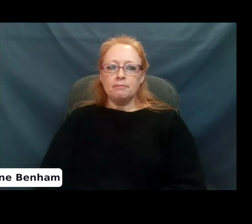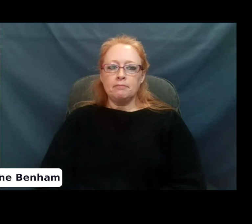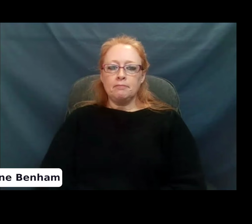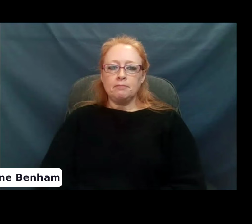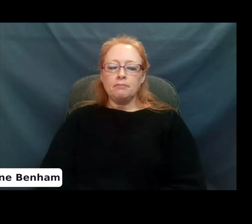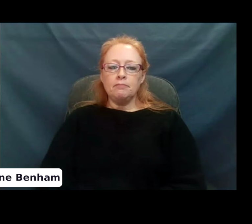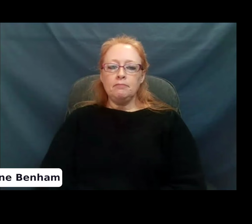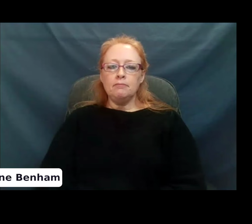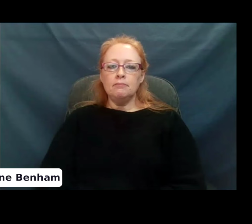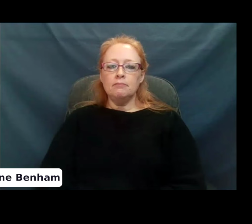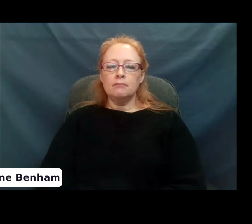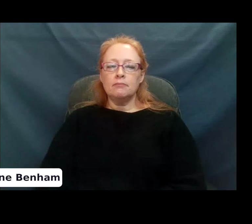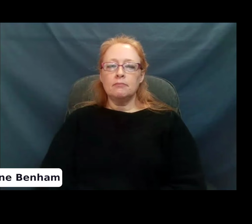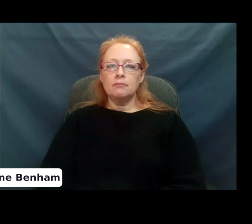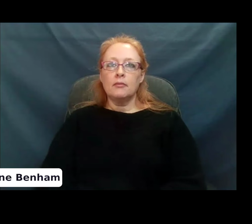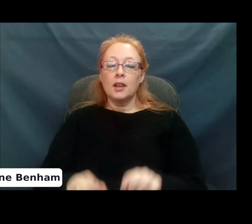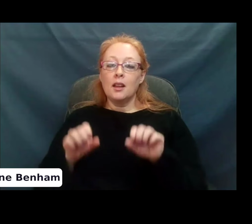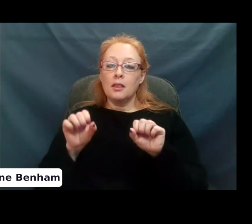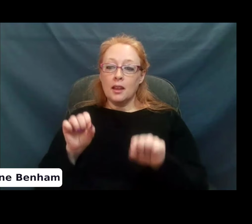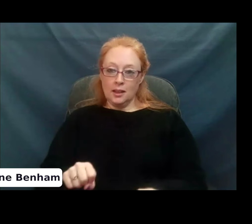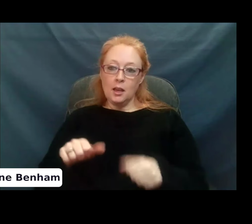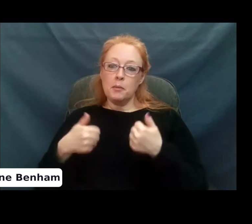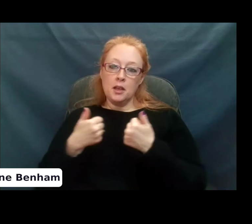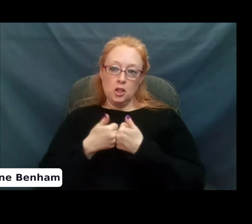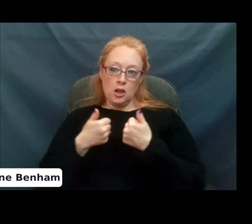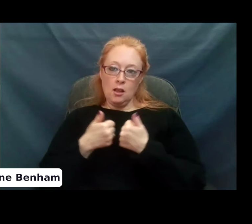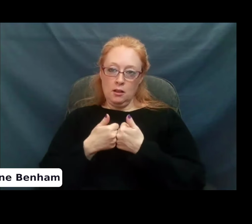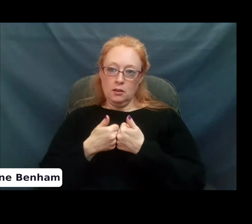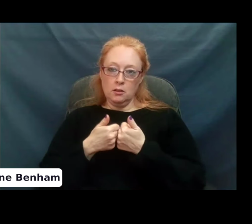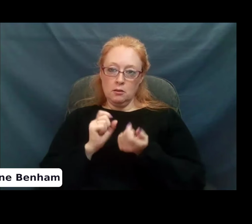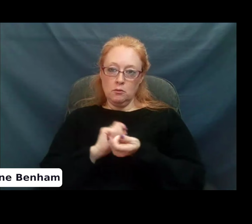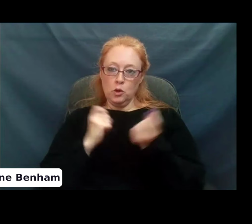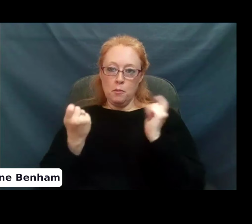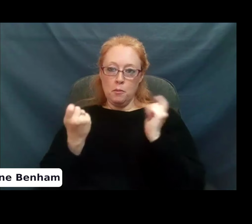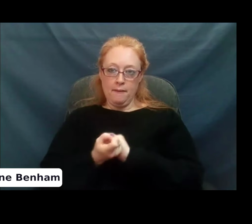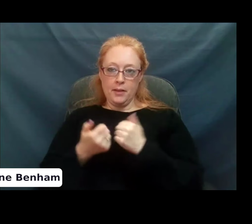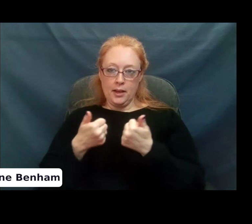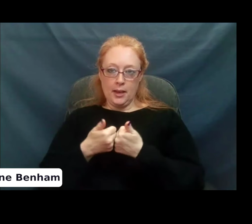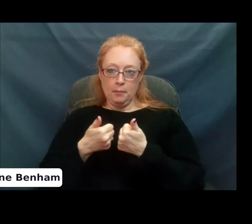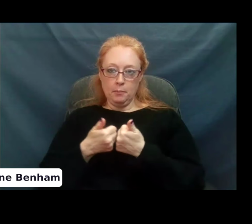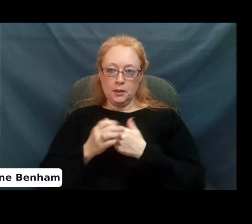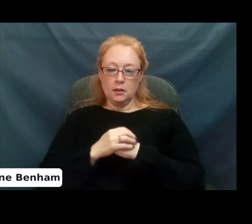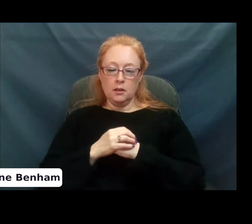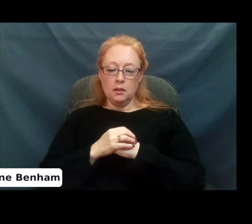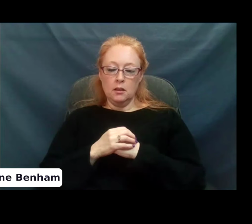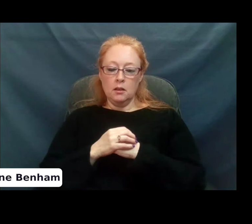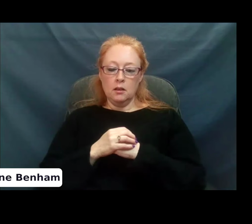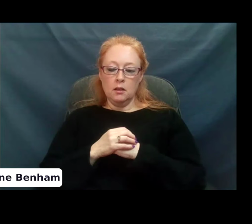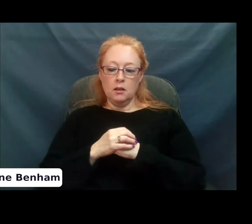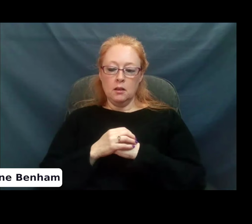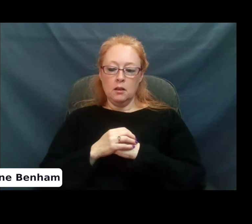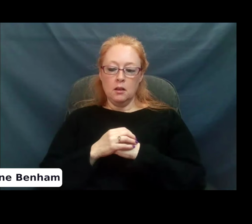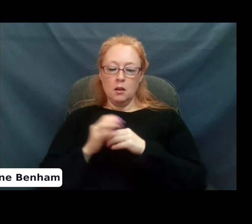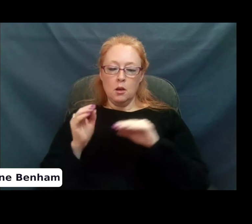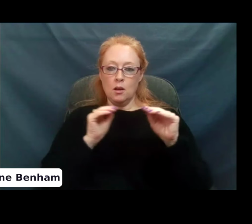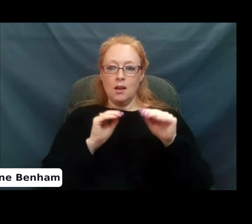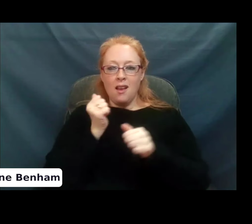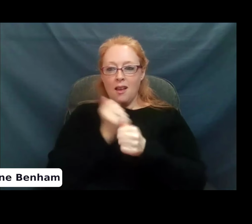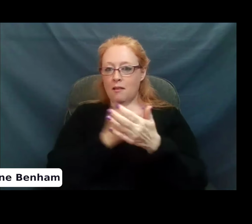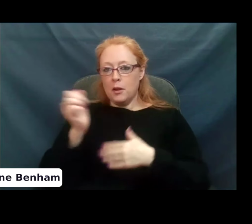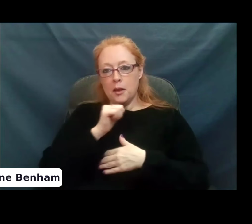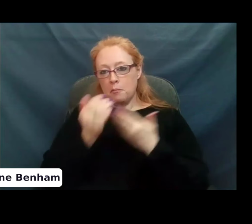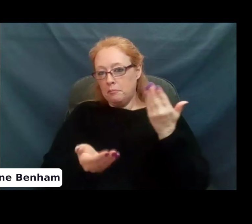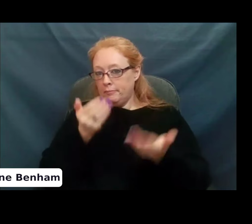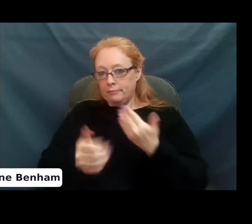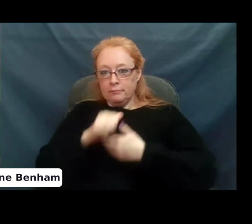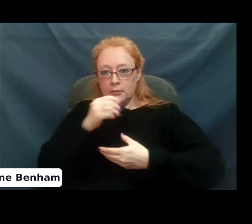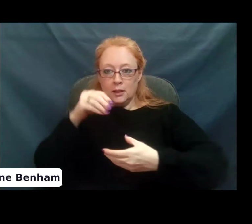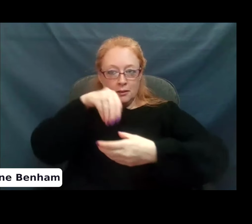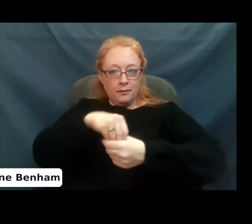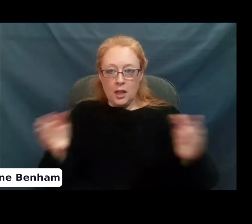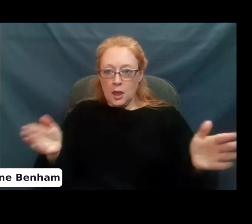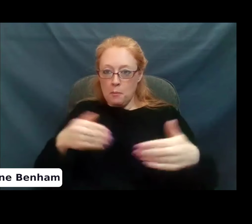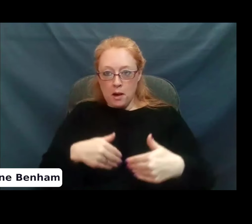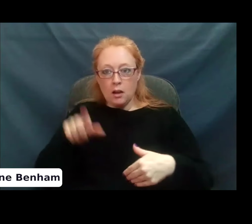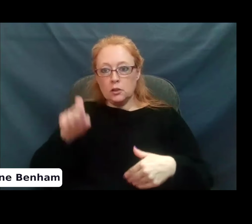And that is kind of the obstacle we're running into.